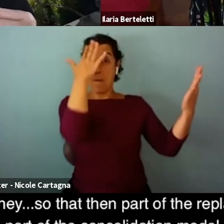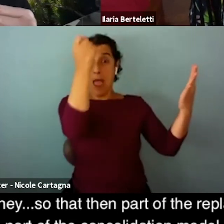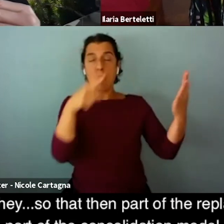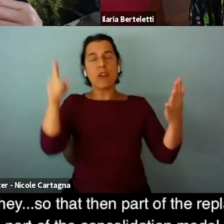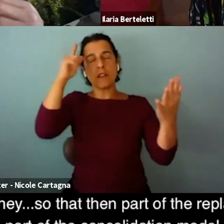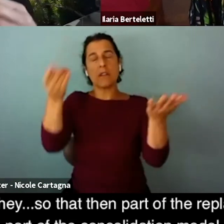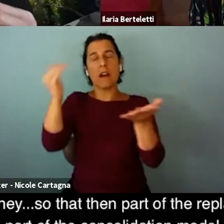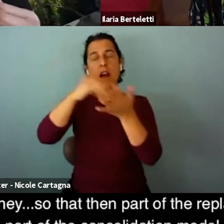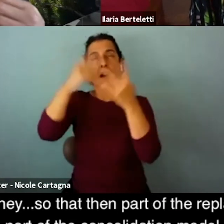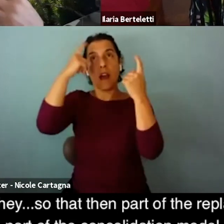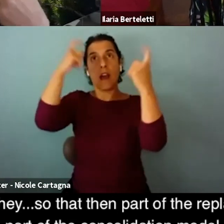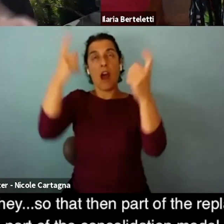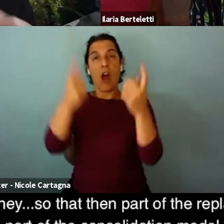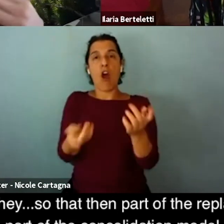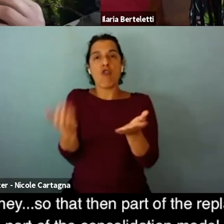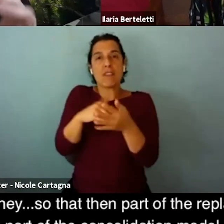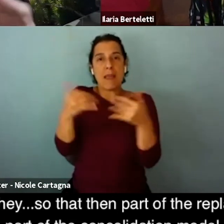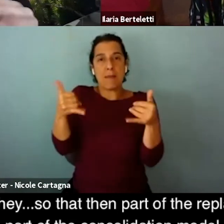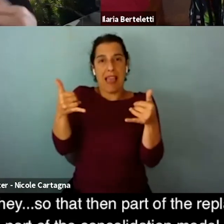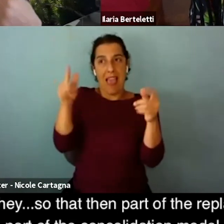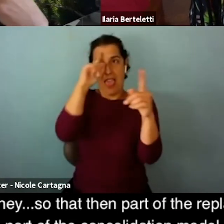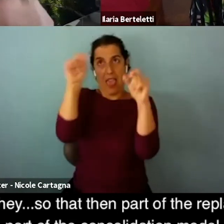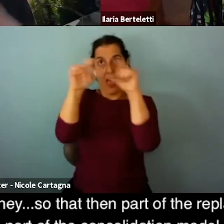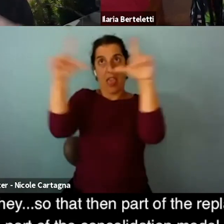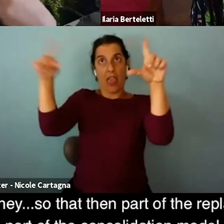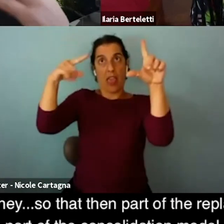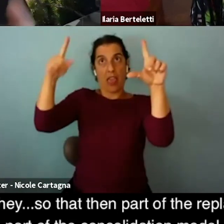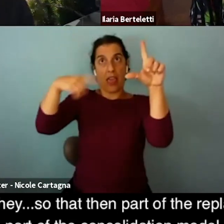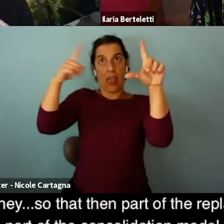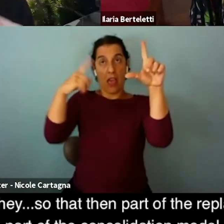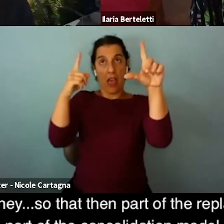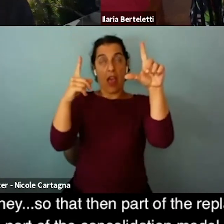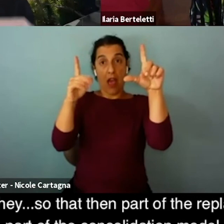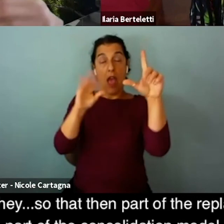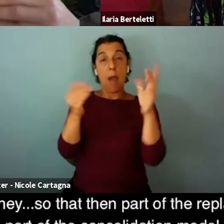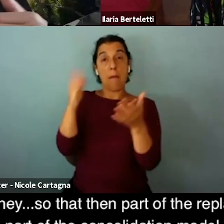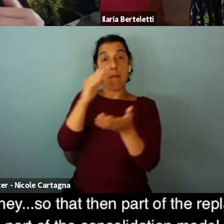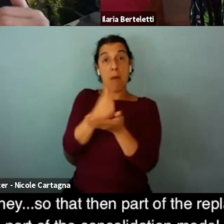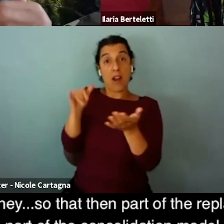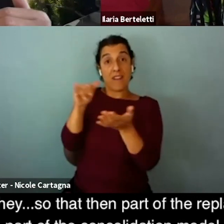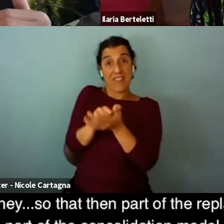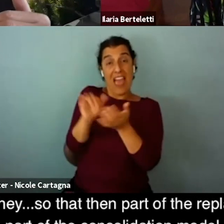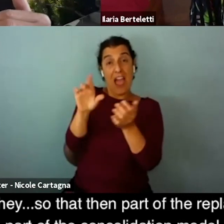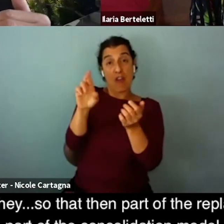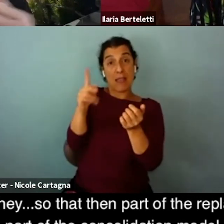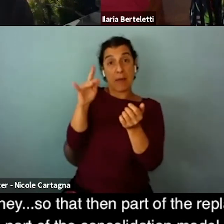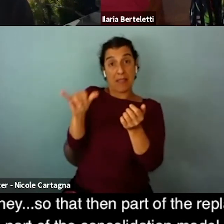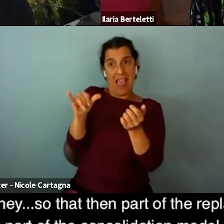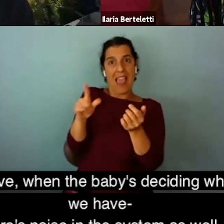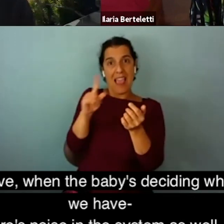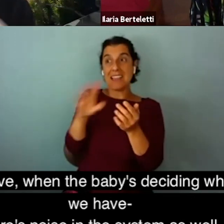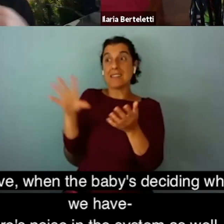and they and so so that then part of the replay is part of a consolidation model we also